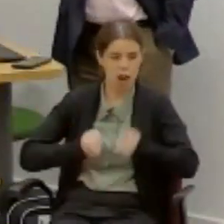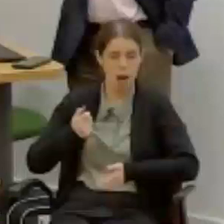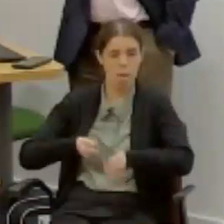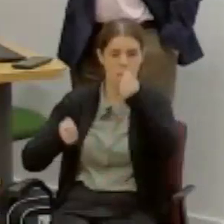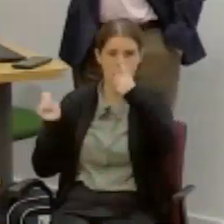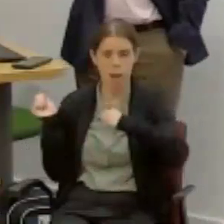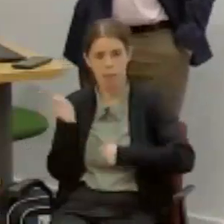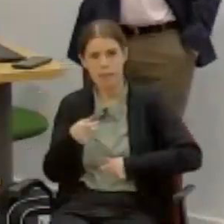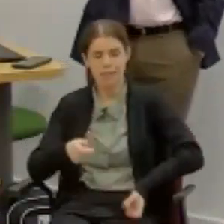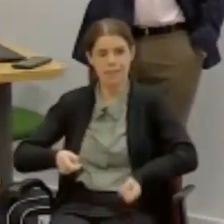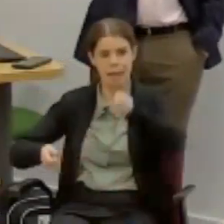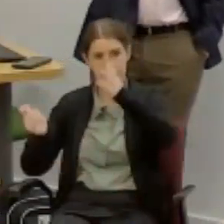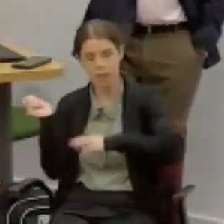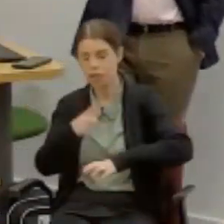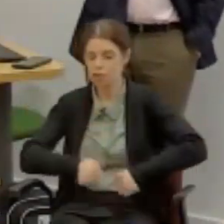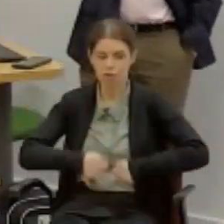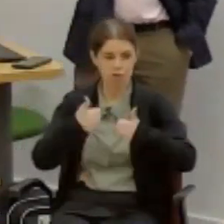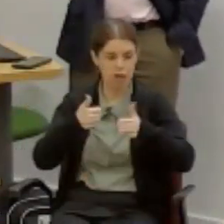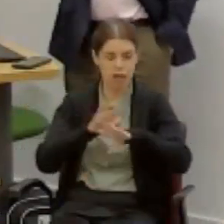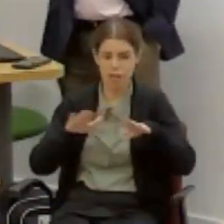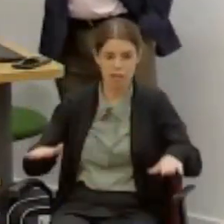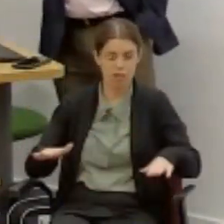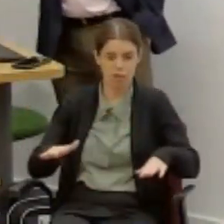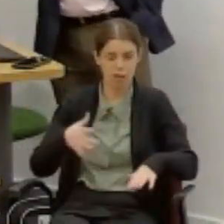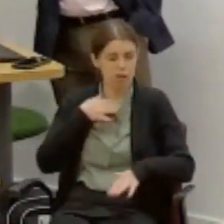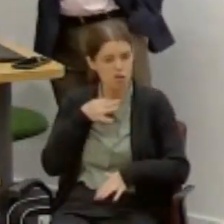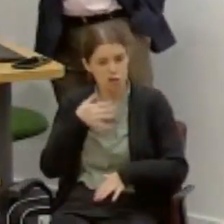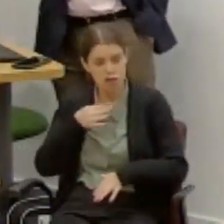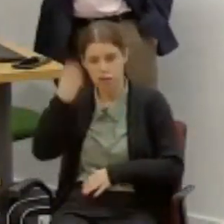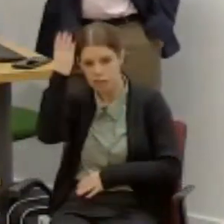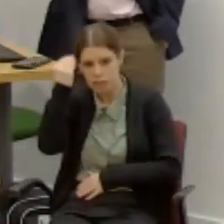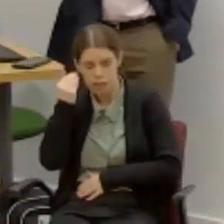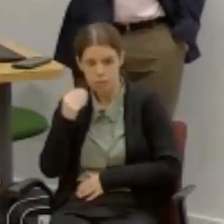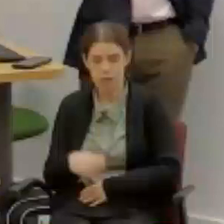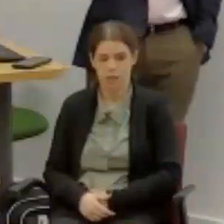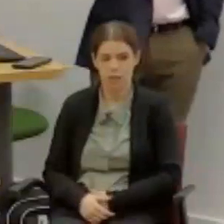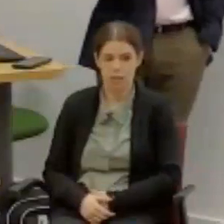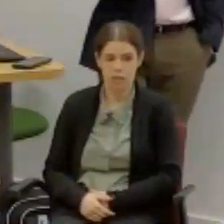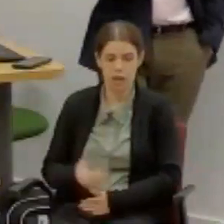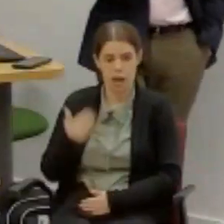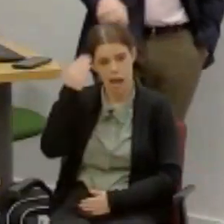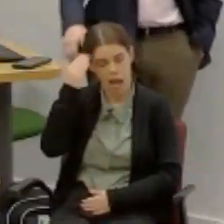One of them as far as we know, have high risk of dementia. banger your head is not great.